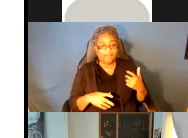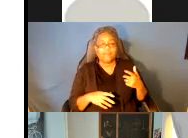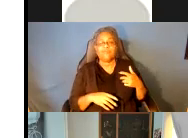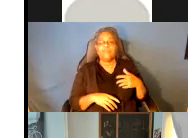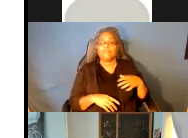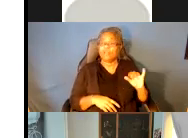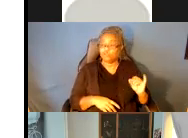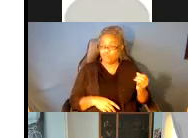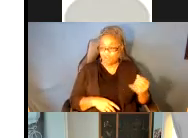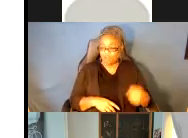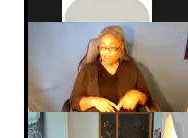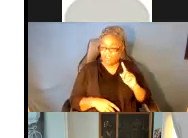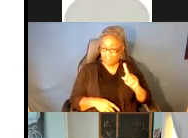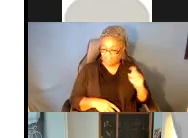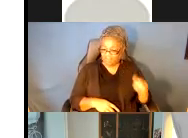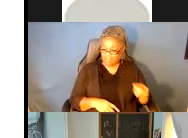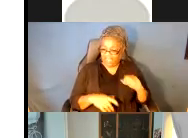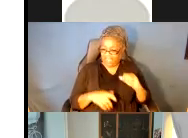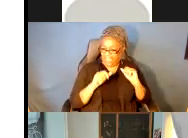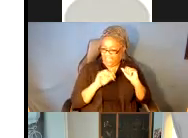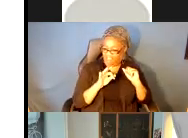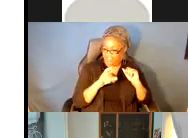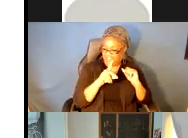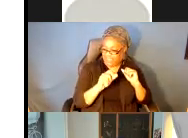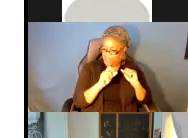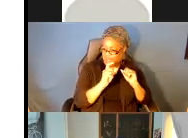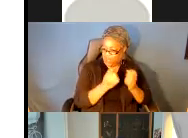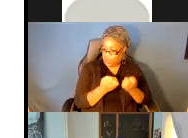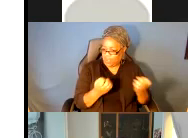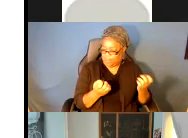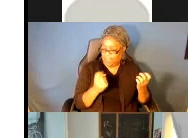If disabled need equipment, can it go over 25%?